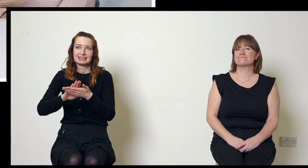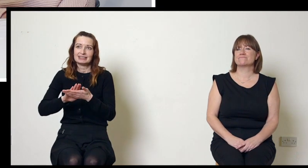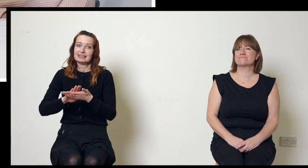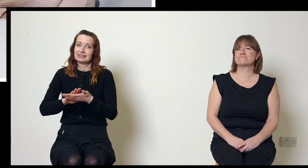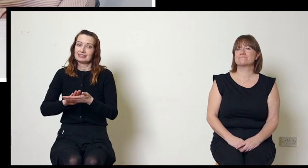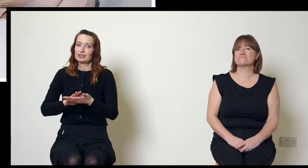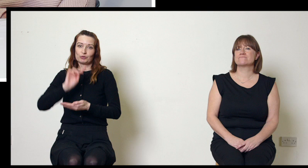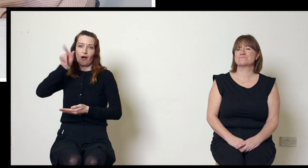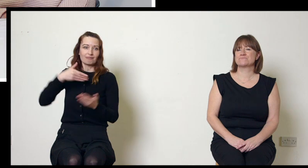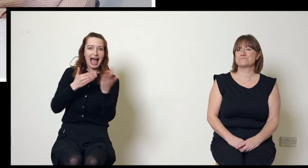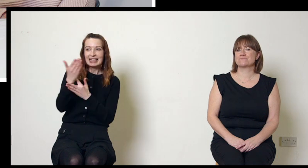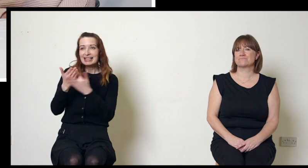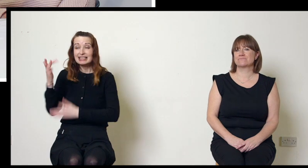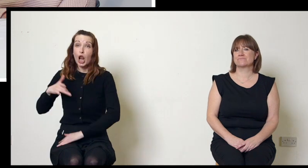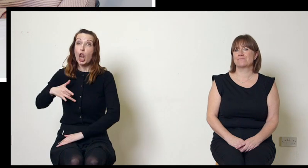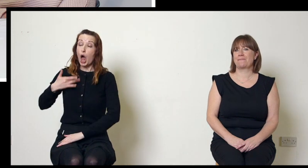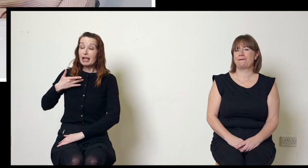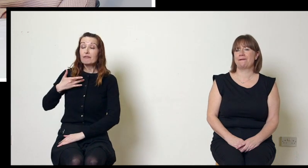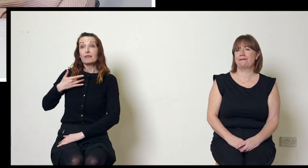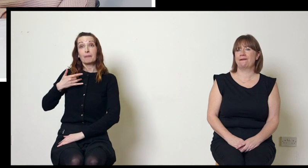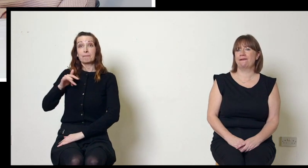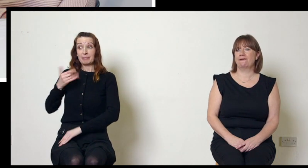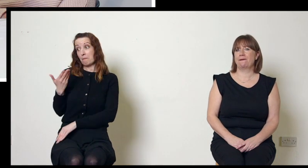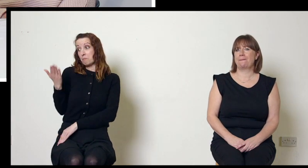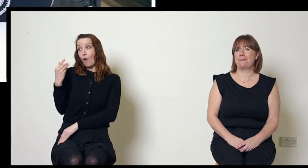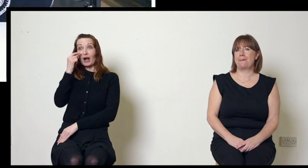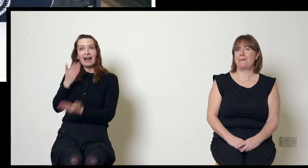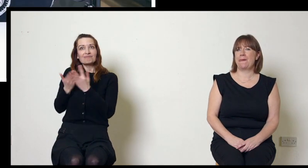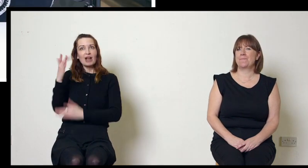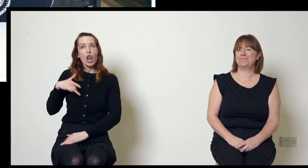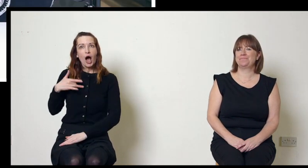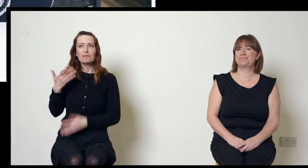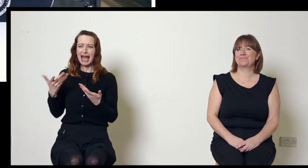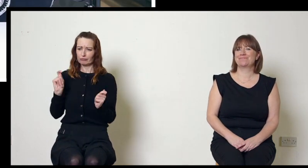able to access your life as well as maybe used to or… That can be quite a temporary or a permanent thing.